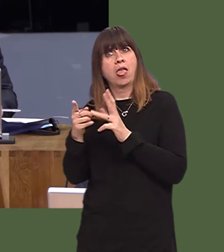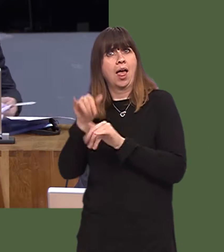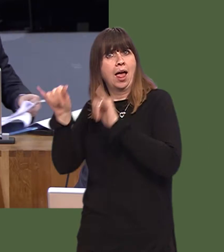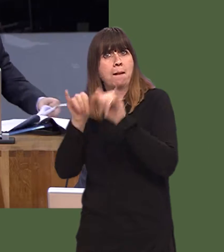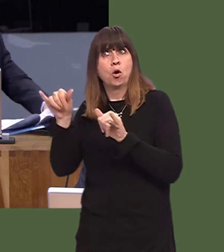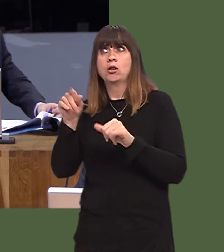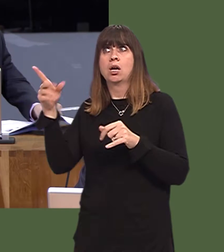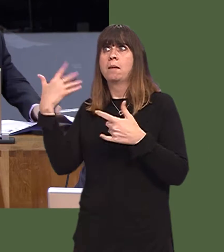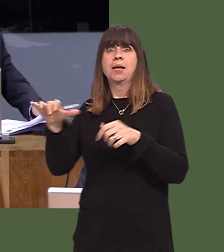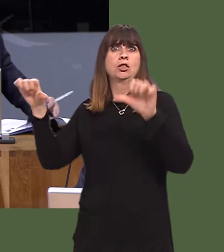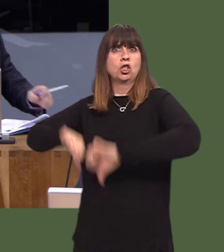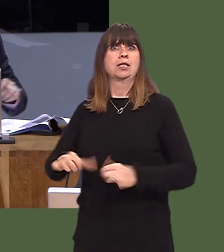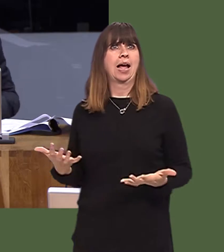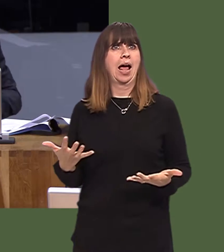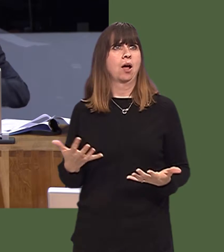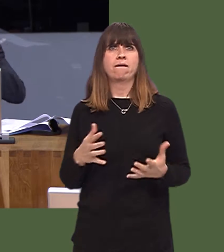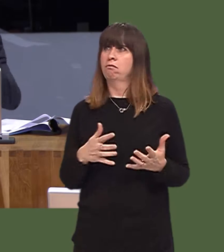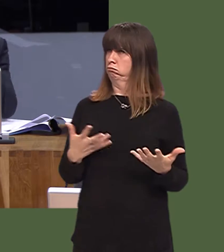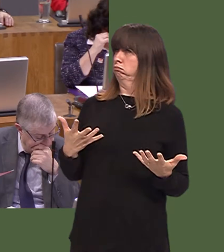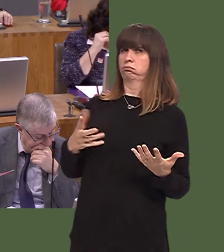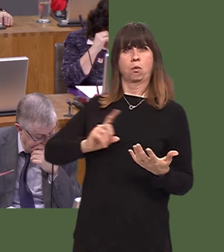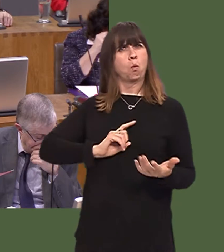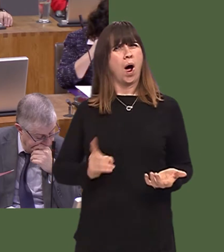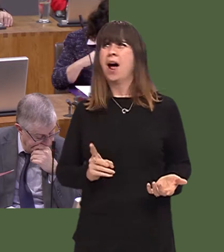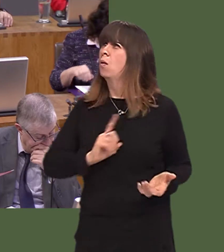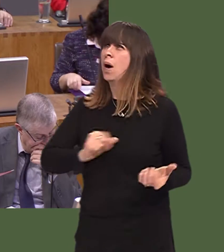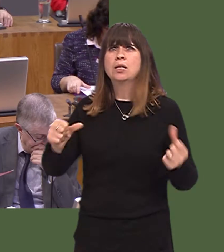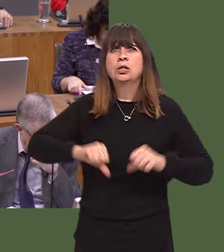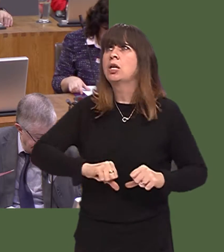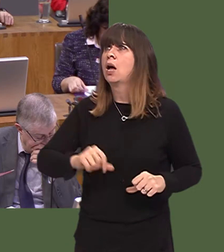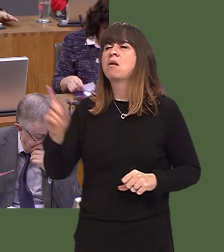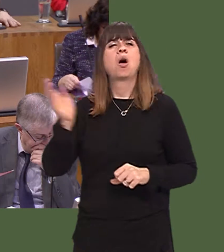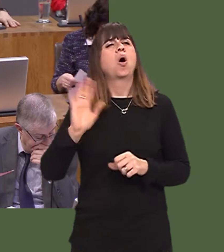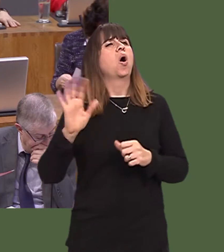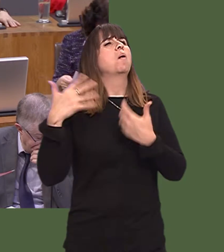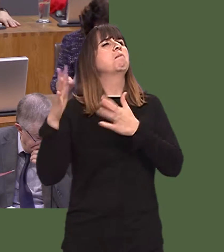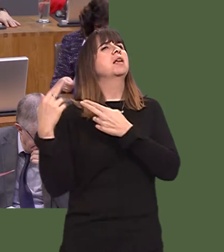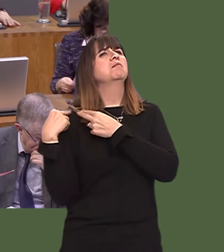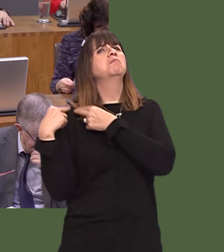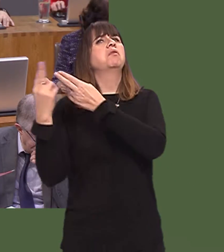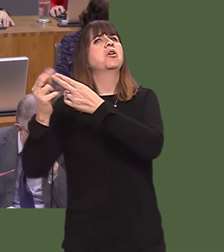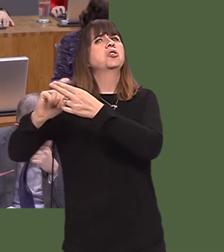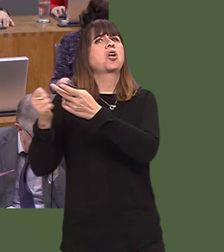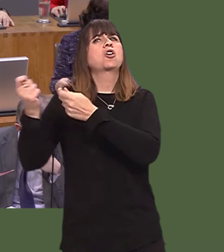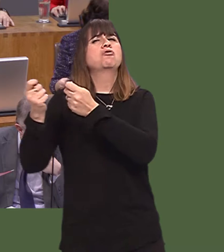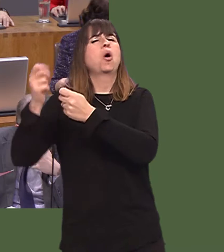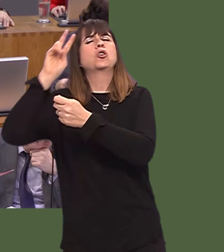It was refused for no good reason other than the fact that they see that it was a mistake to devolve it to Scotland, so, therefore, it doesnít come to us.